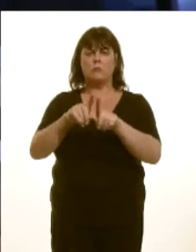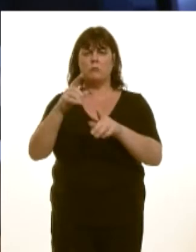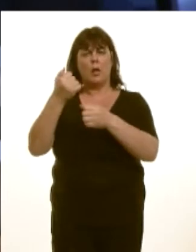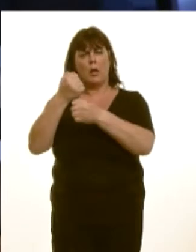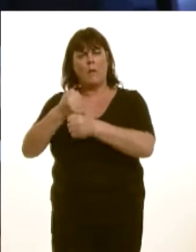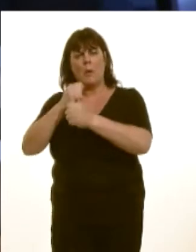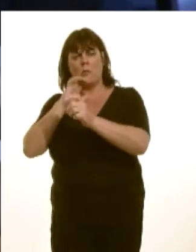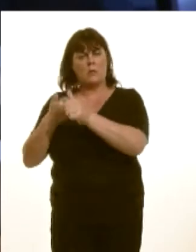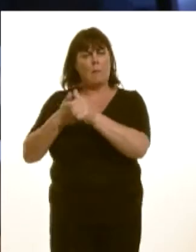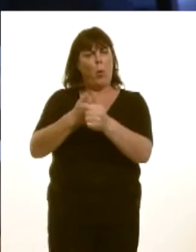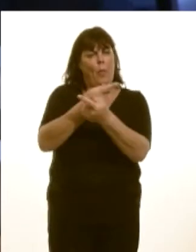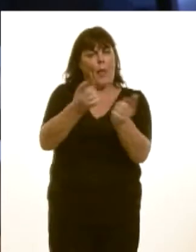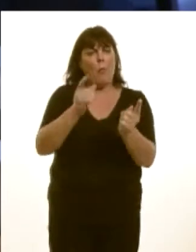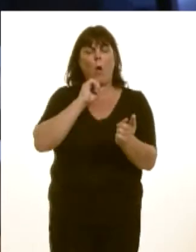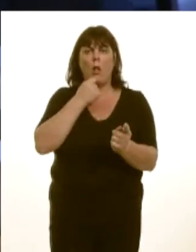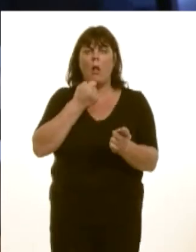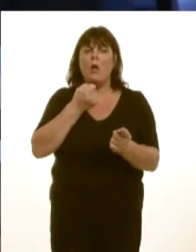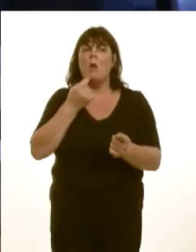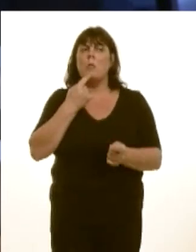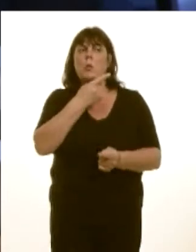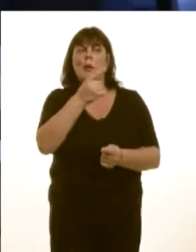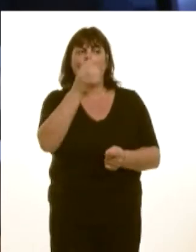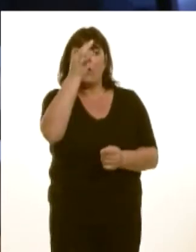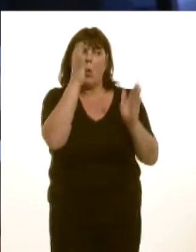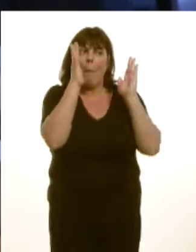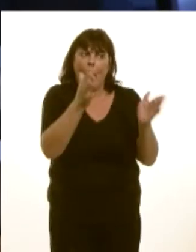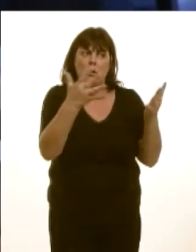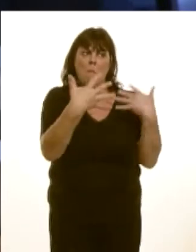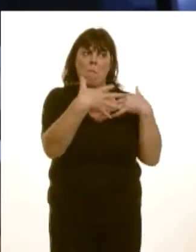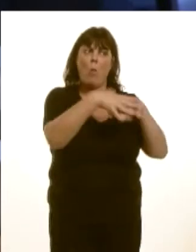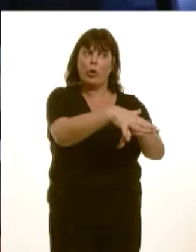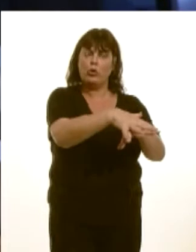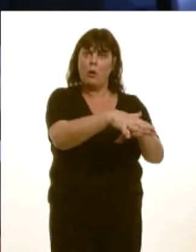When you come to do the mandatory mergers through legislation, will they also have transitional